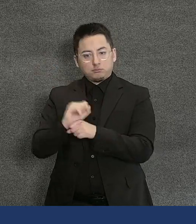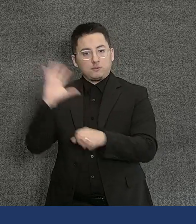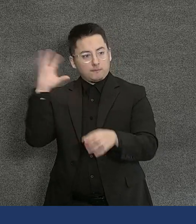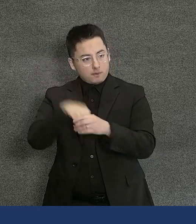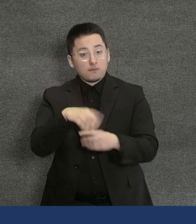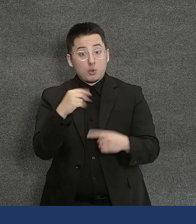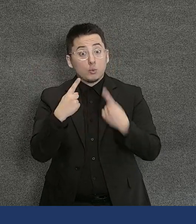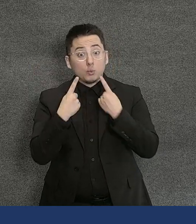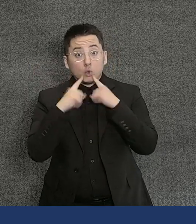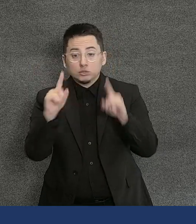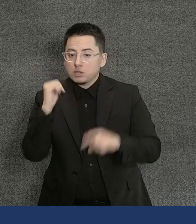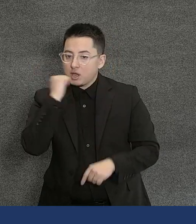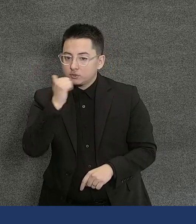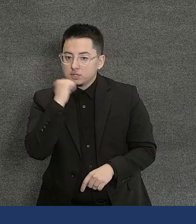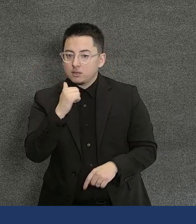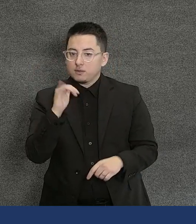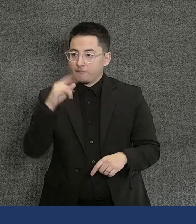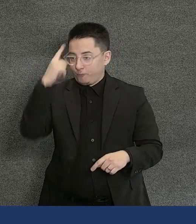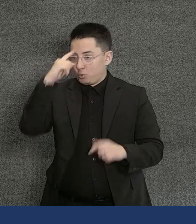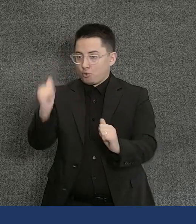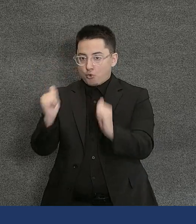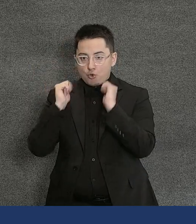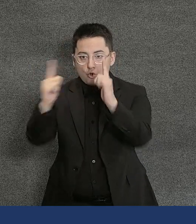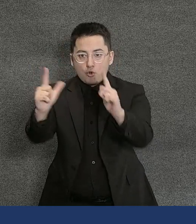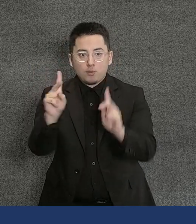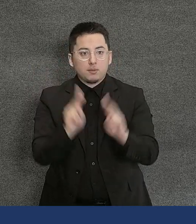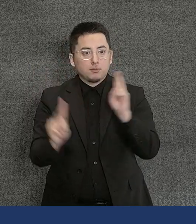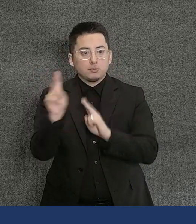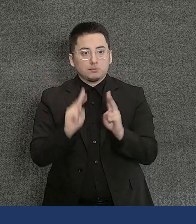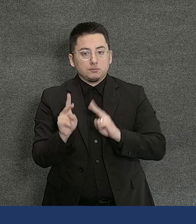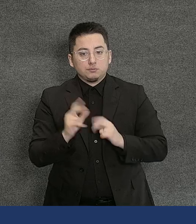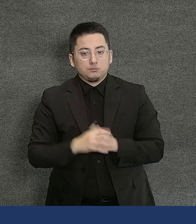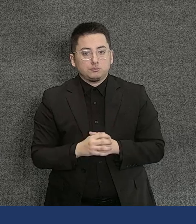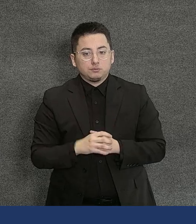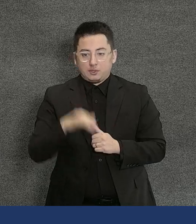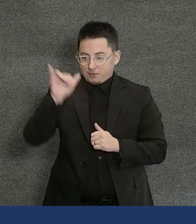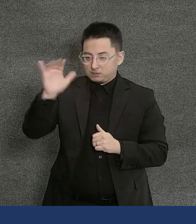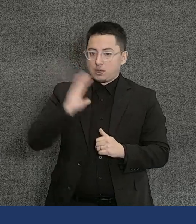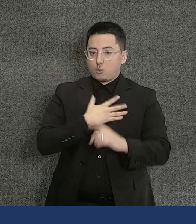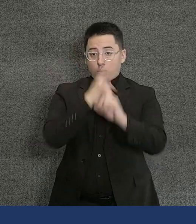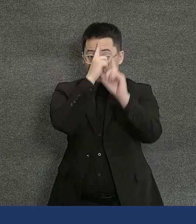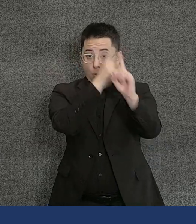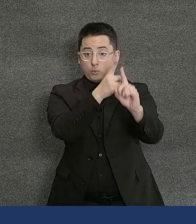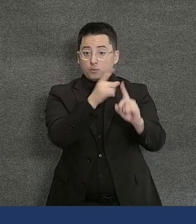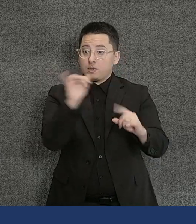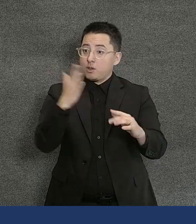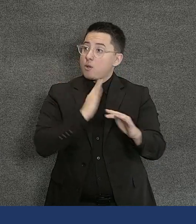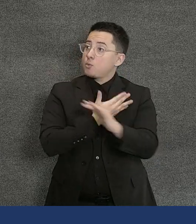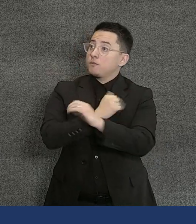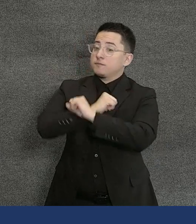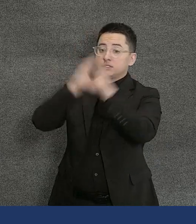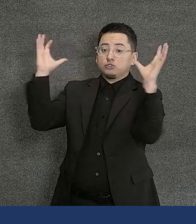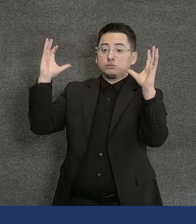for absolutely everyone in Minnesota. That's the goal. That's the vision. That's the dream, and we're going to keep on chasing it.